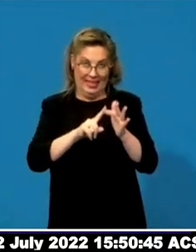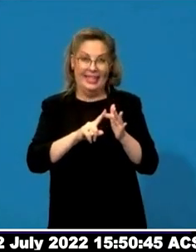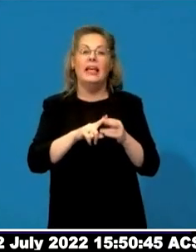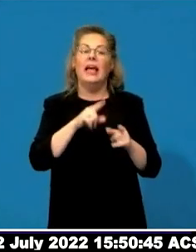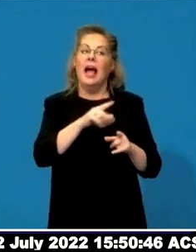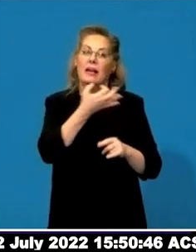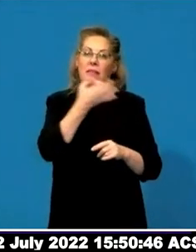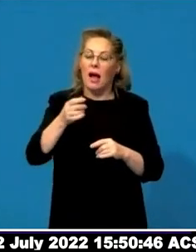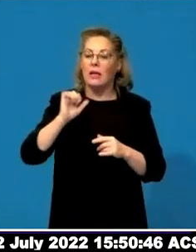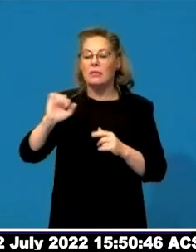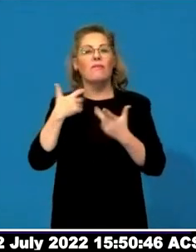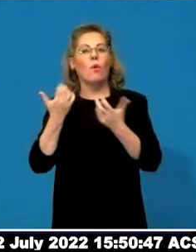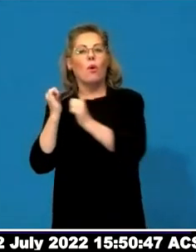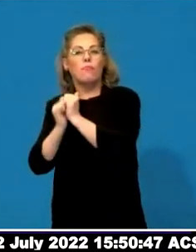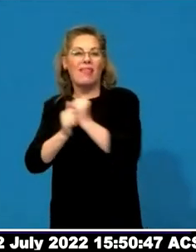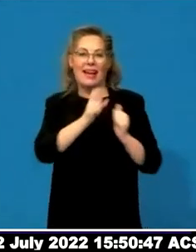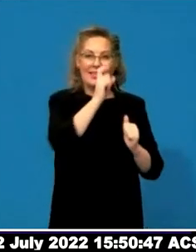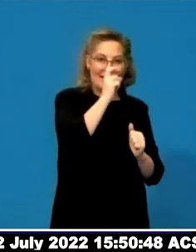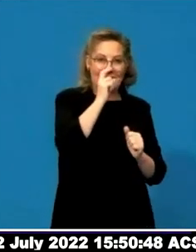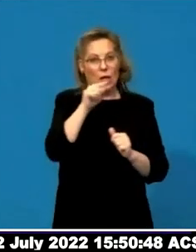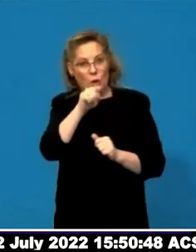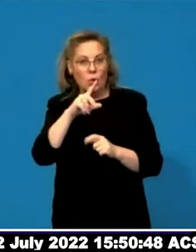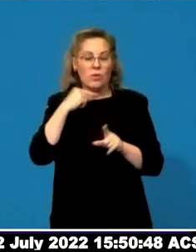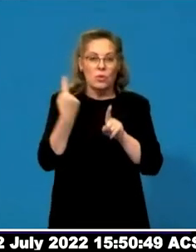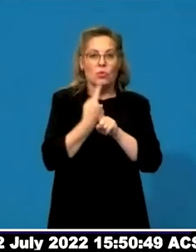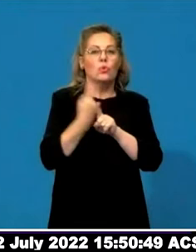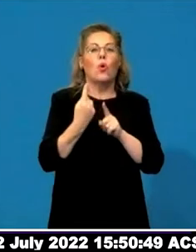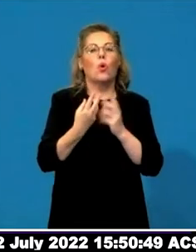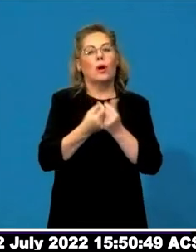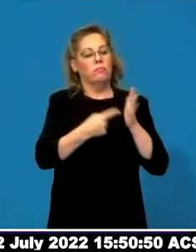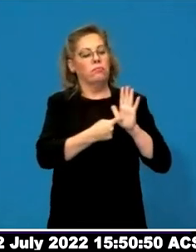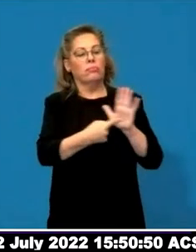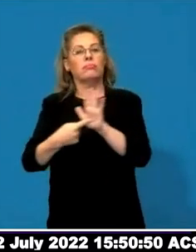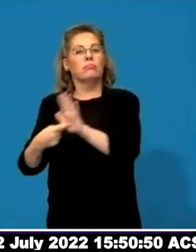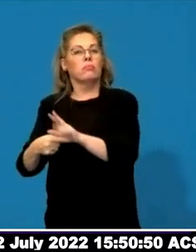And, as a family, it is customary throughout the islands